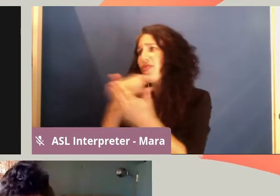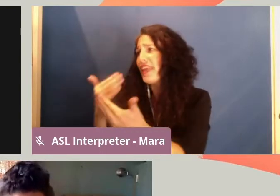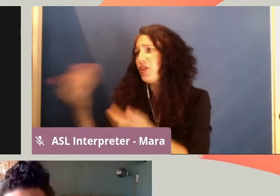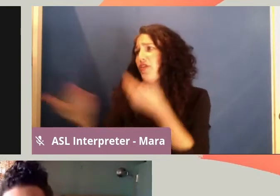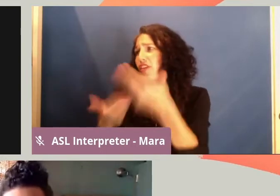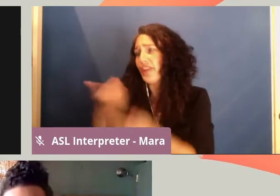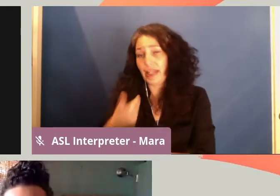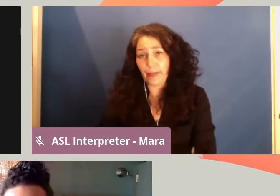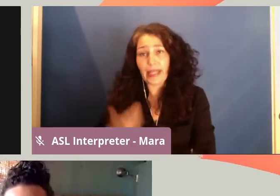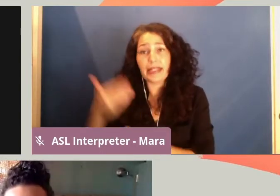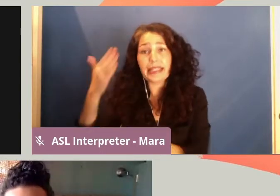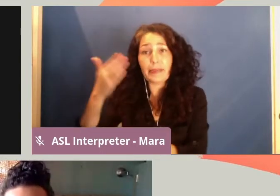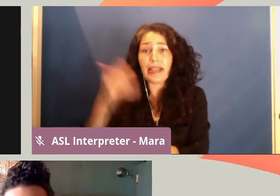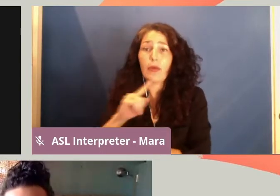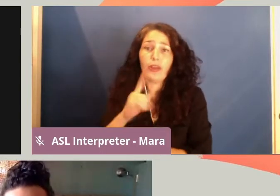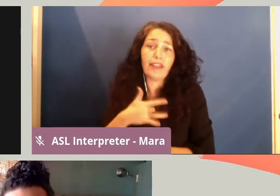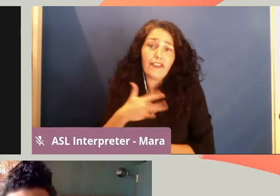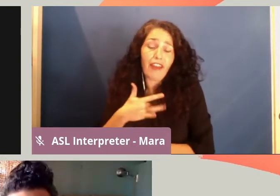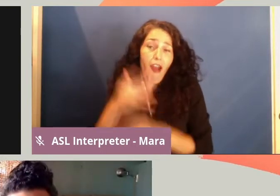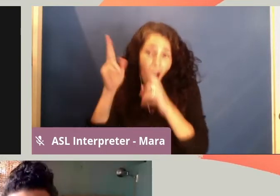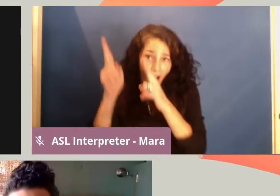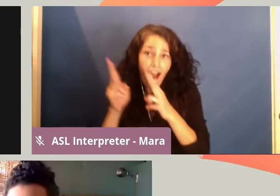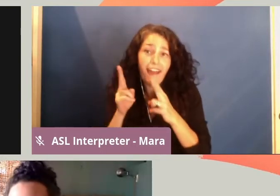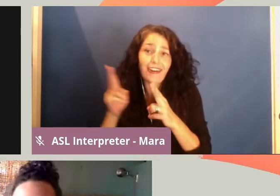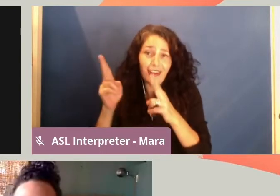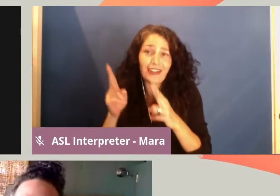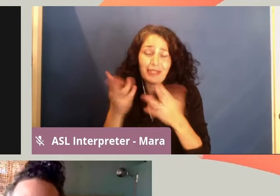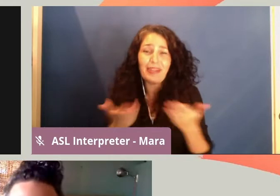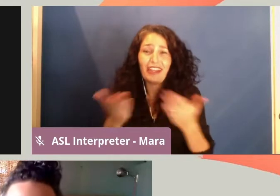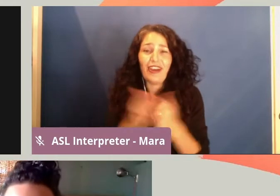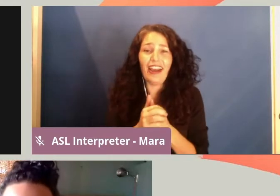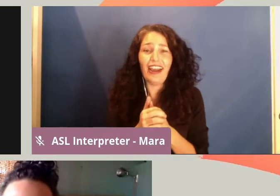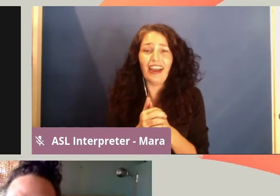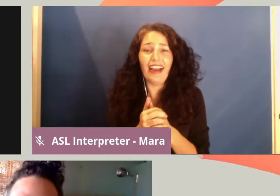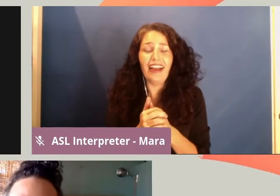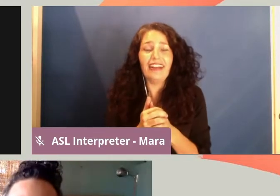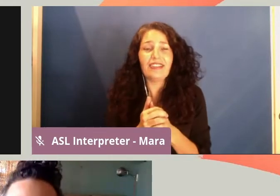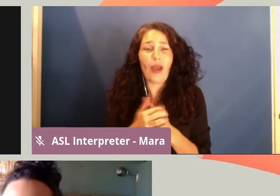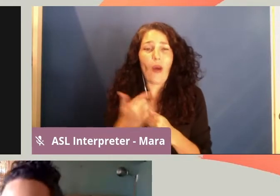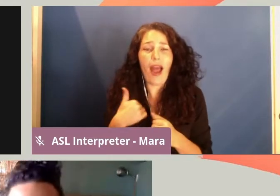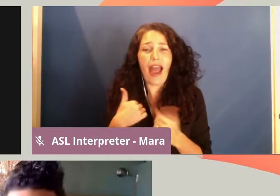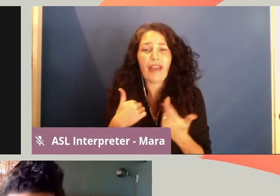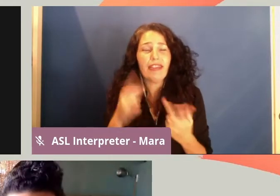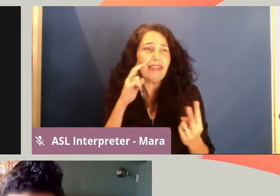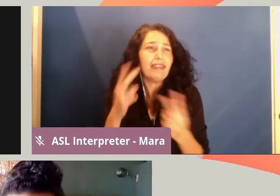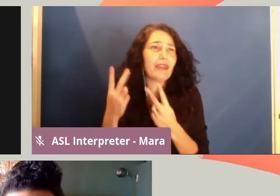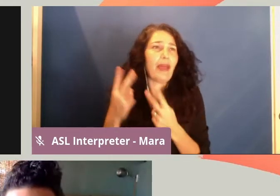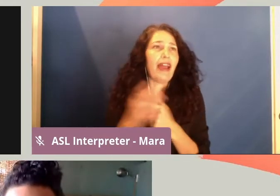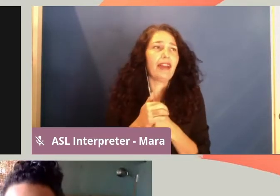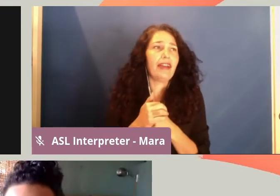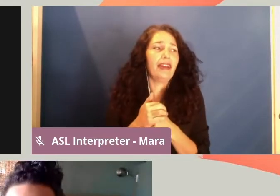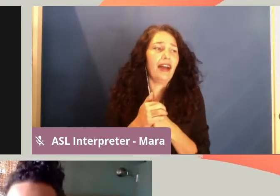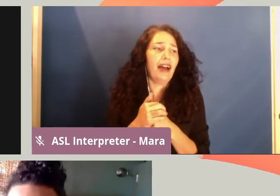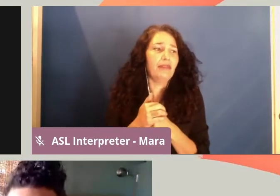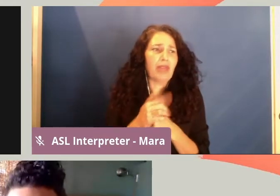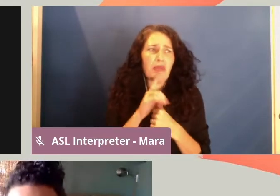I really feel very honored to be here. And I had a draft of this talk where I think about 30 other people but my producer said